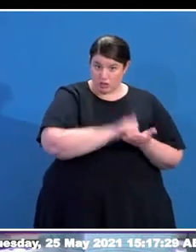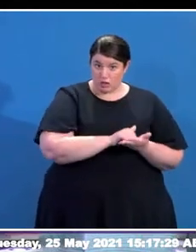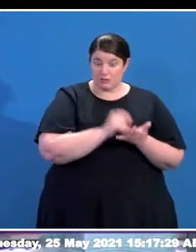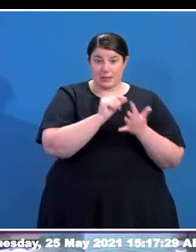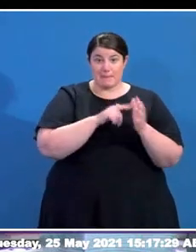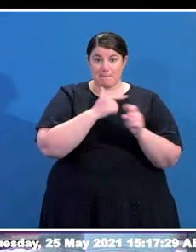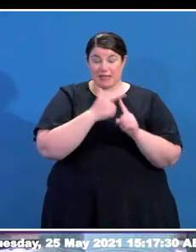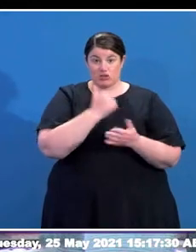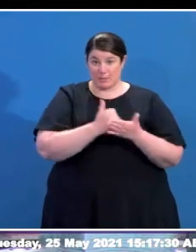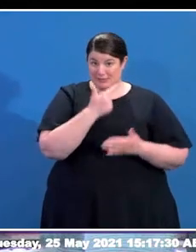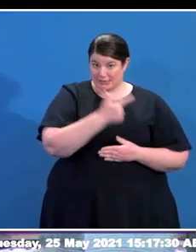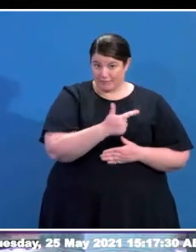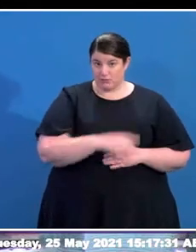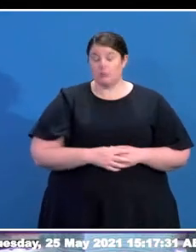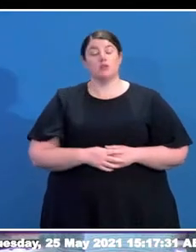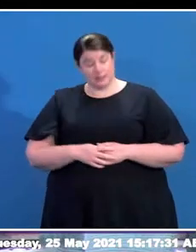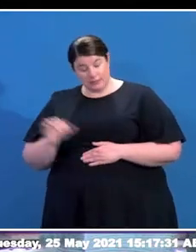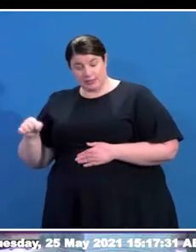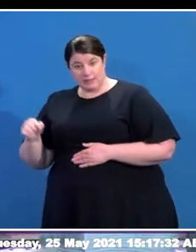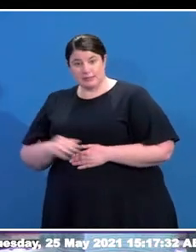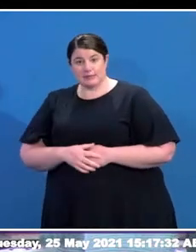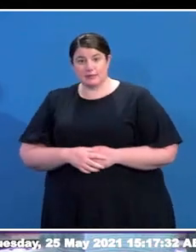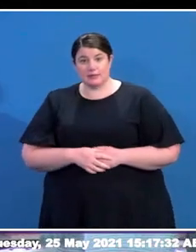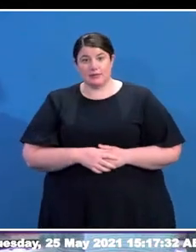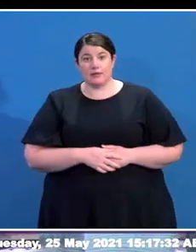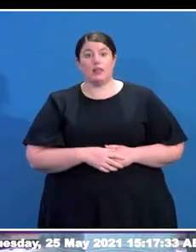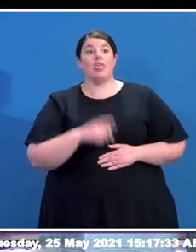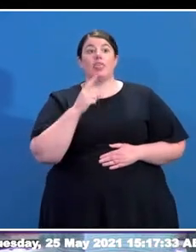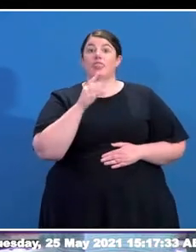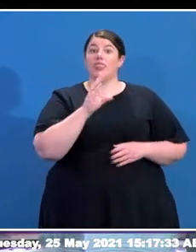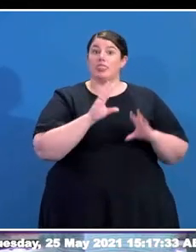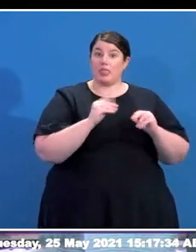That's correct. And you had interviewed him some weeks before?